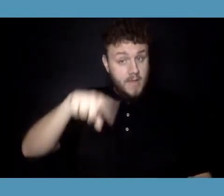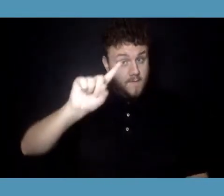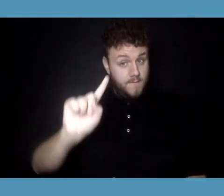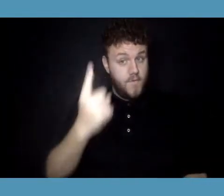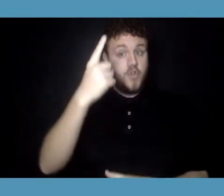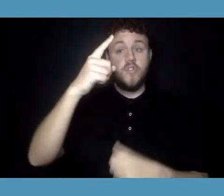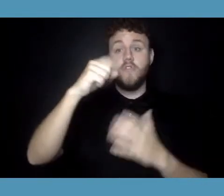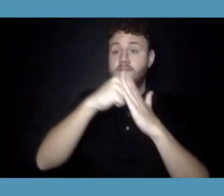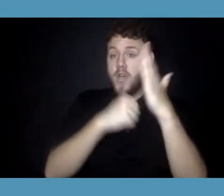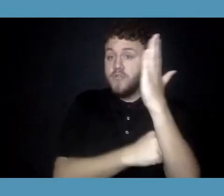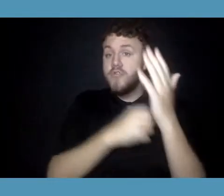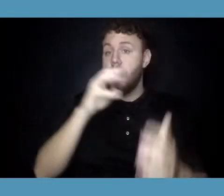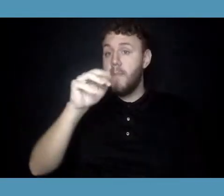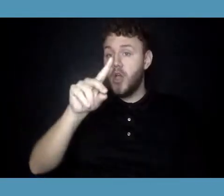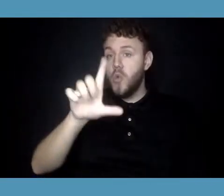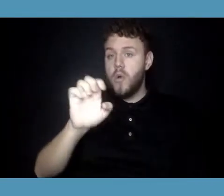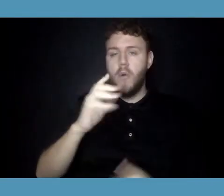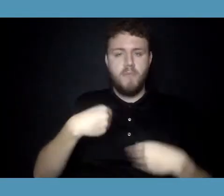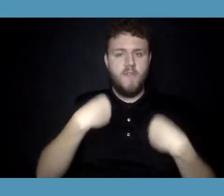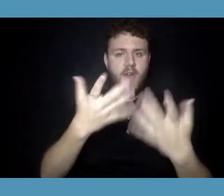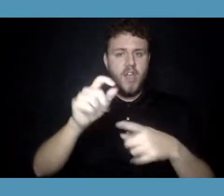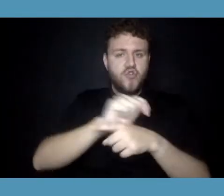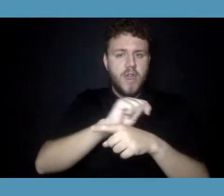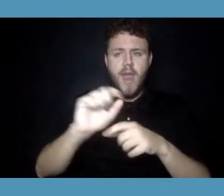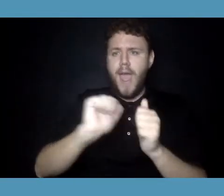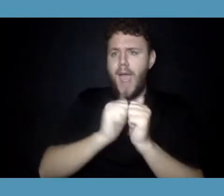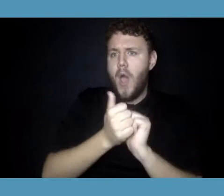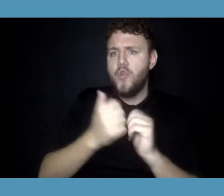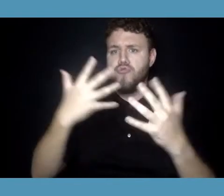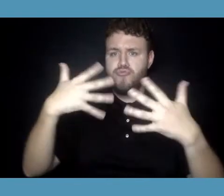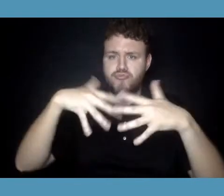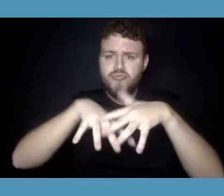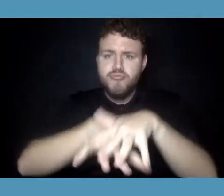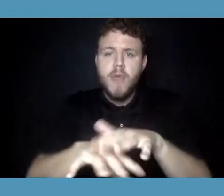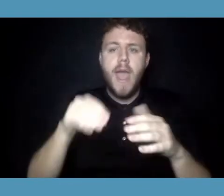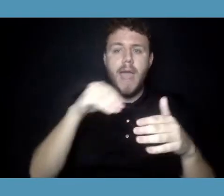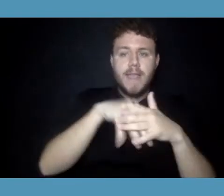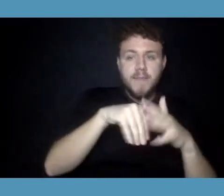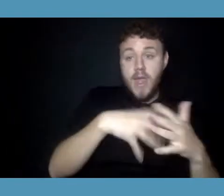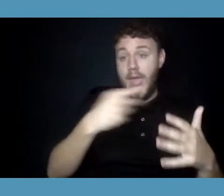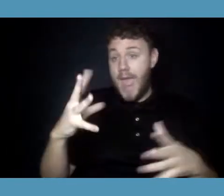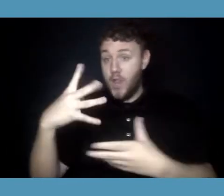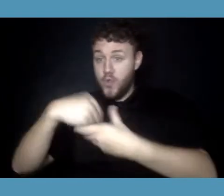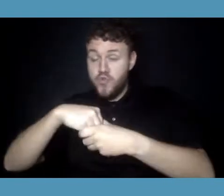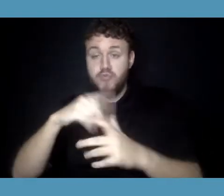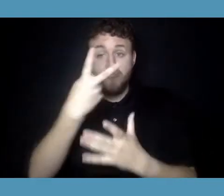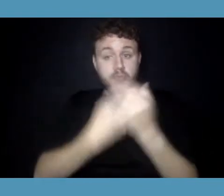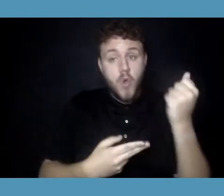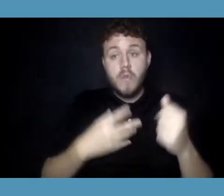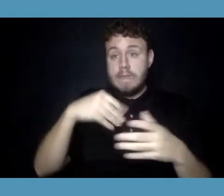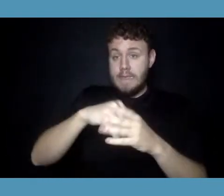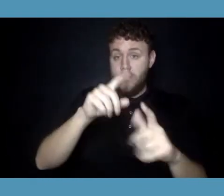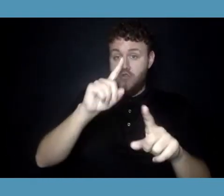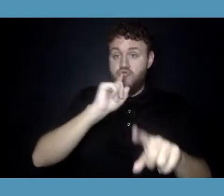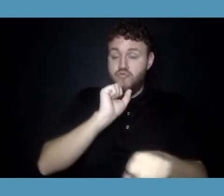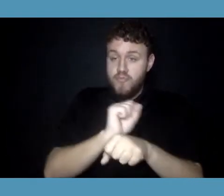module will provide training on how to integrate accessibility and inclusion into digital programs, social